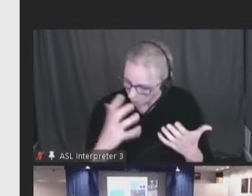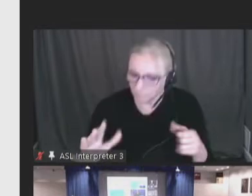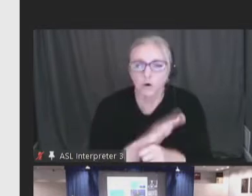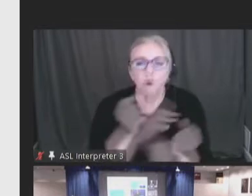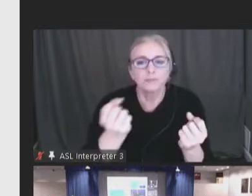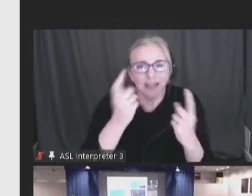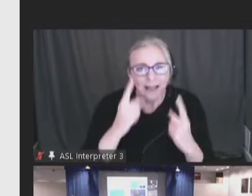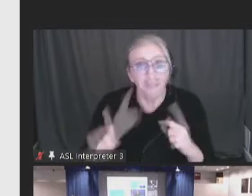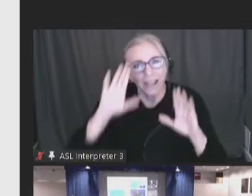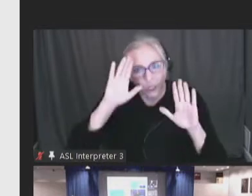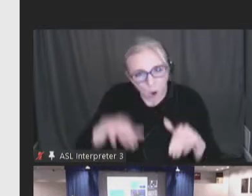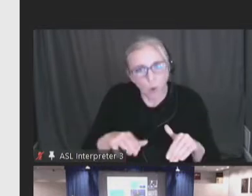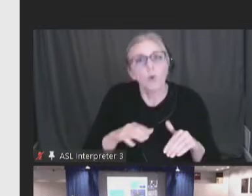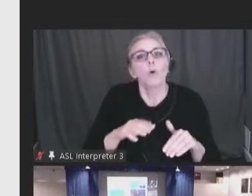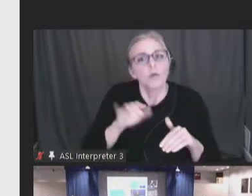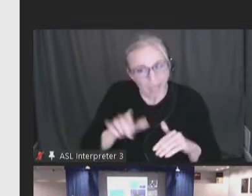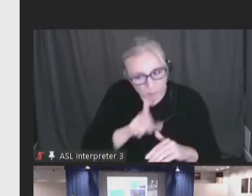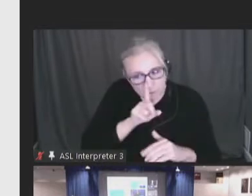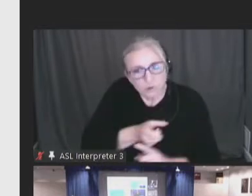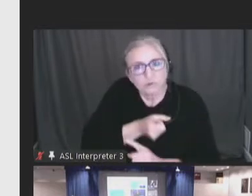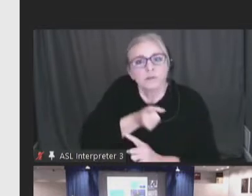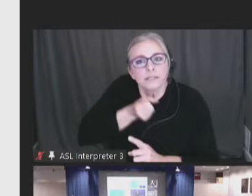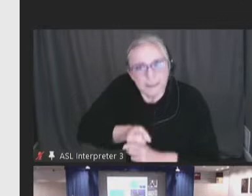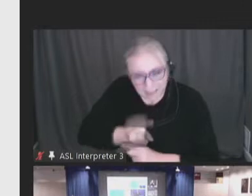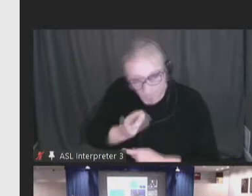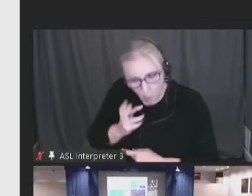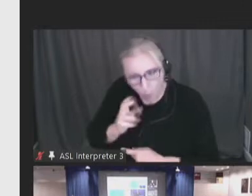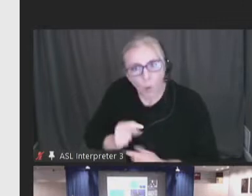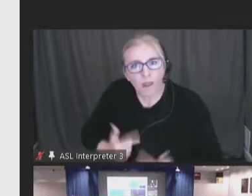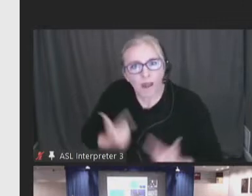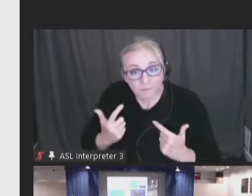they know that it may directly affect them. So, I'm going to stop there. I'm looking forward to